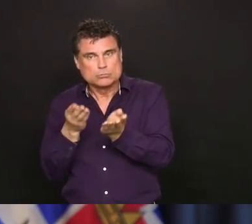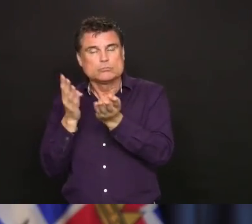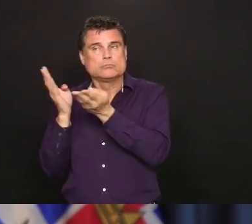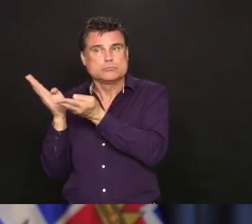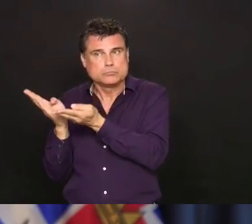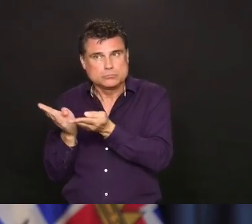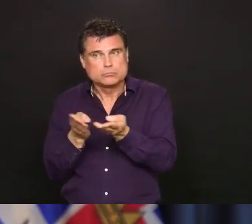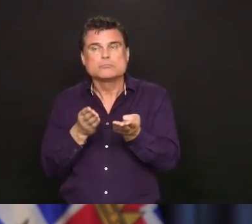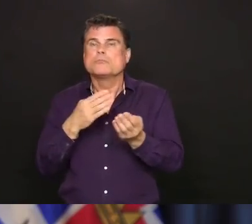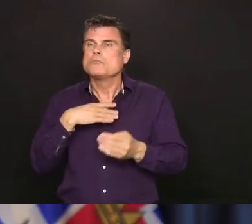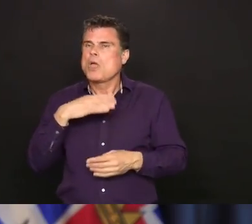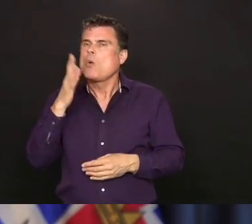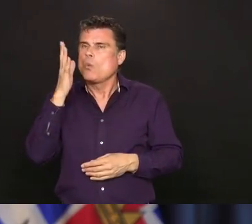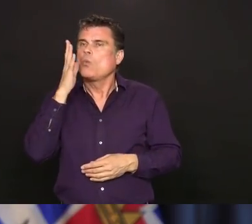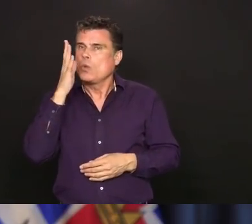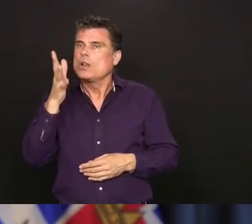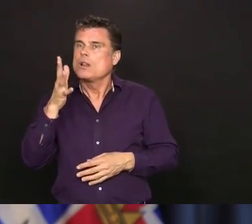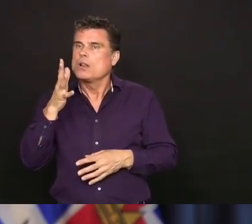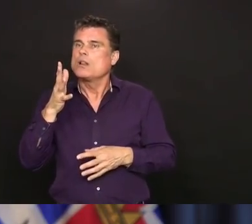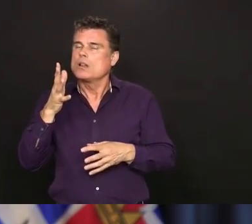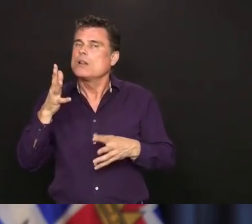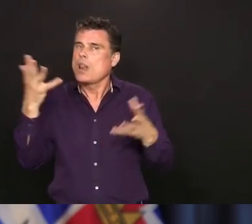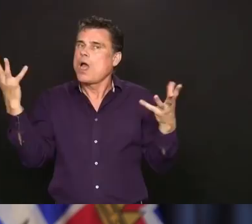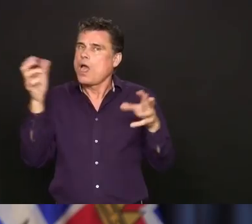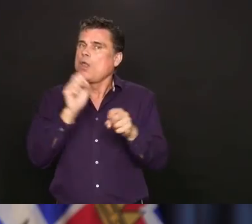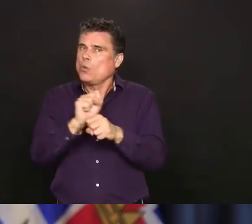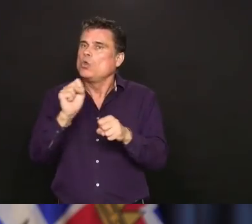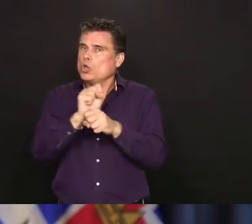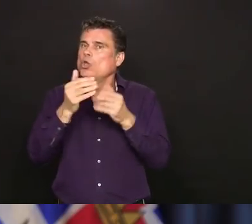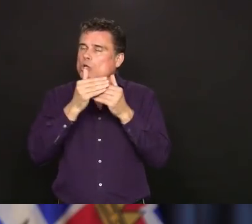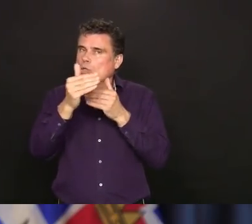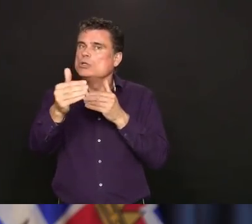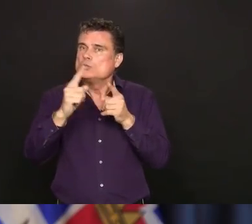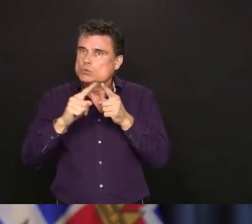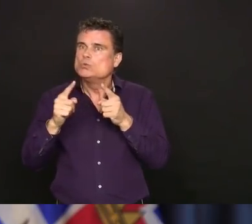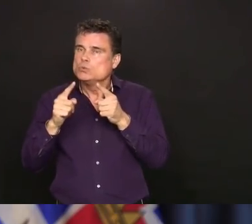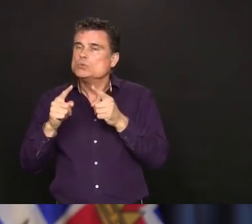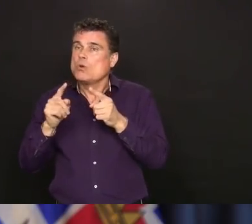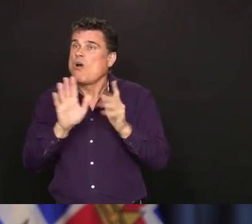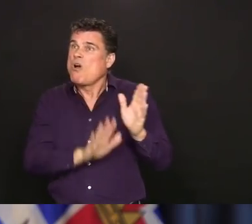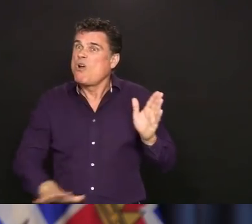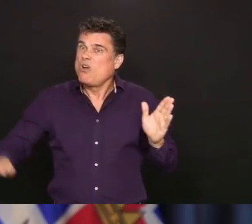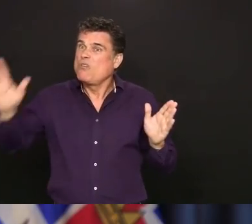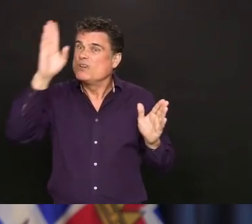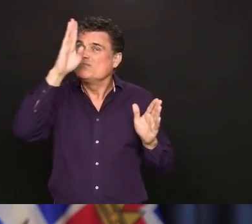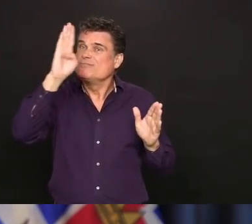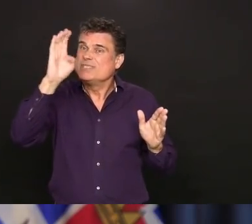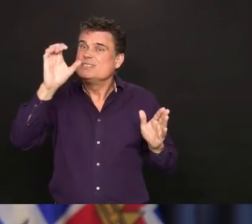prepared.make all the considerations to ensure it's safe at this time, which means adequate PPE.